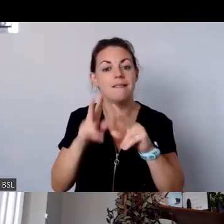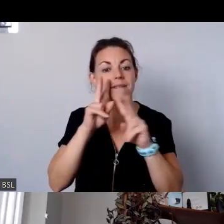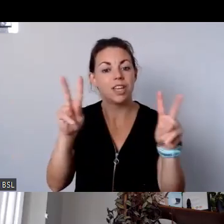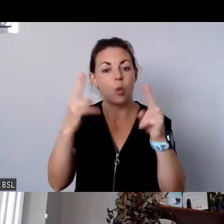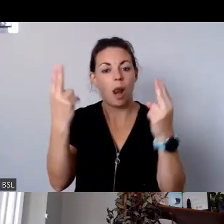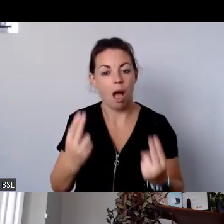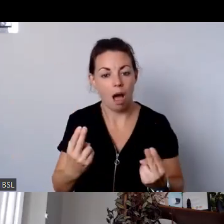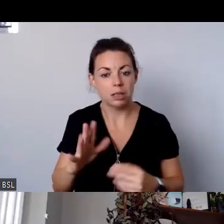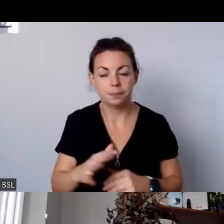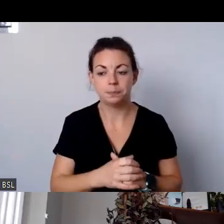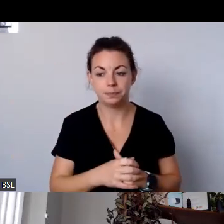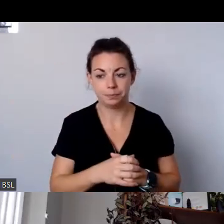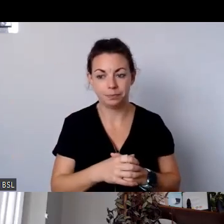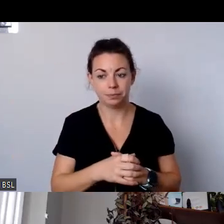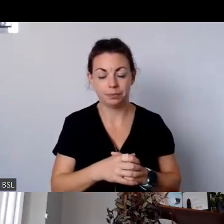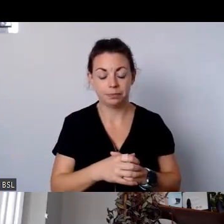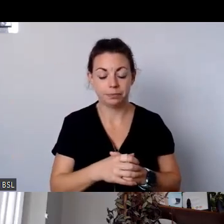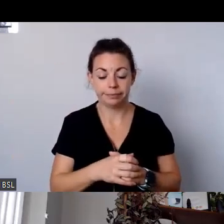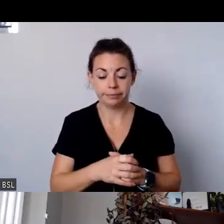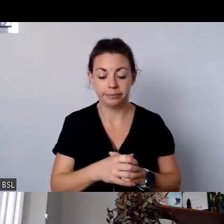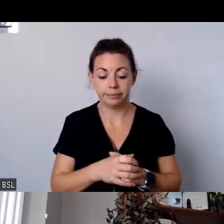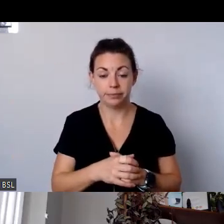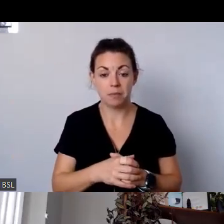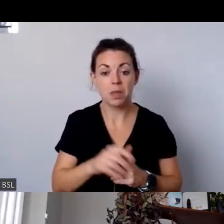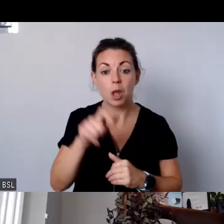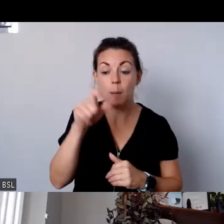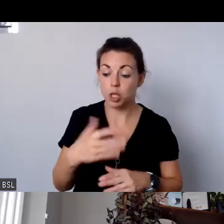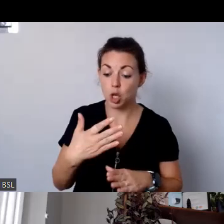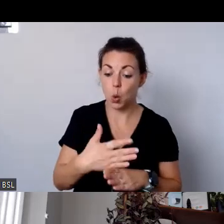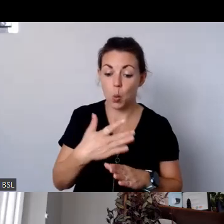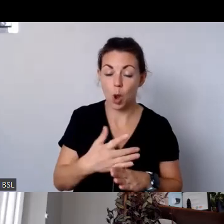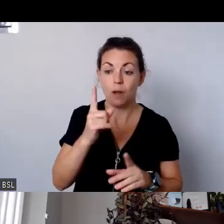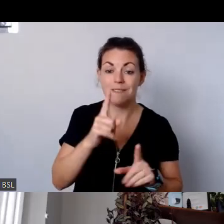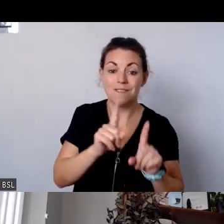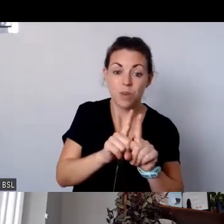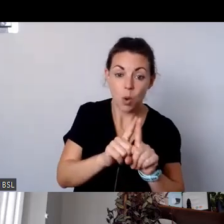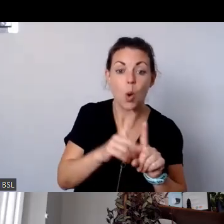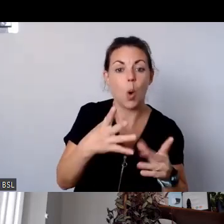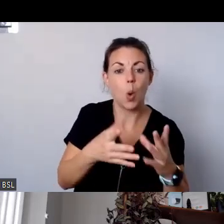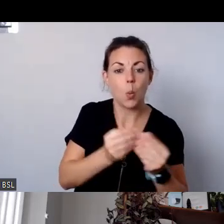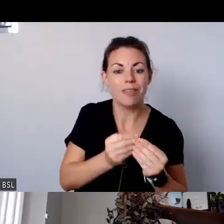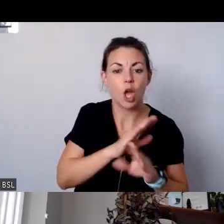You would either be someone who works for or with a non-for-profit creative or cultural organization.